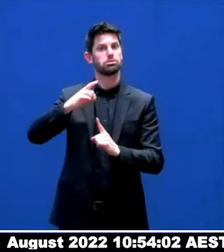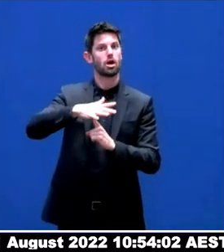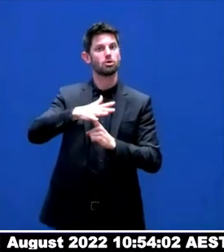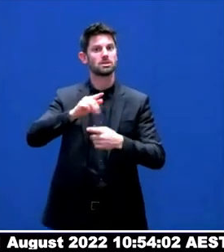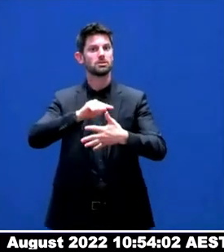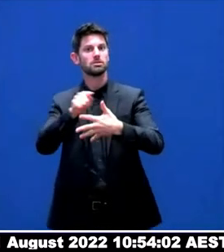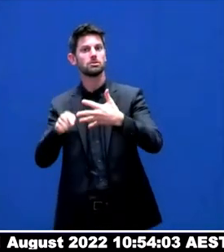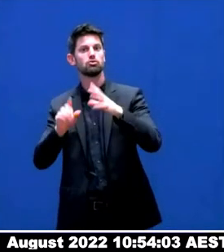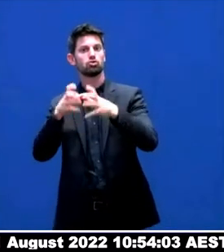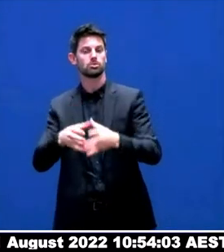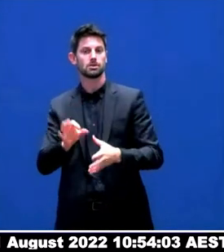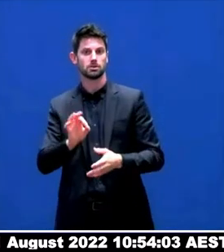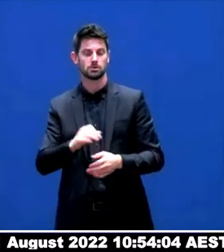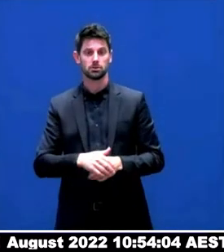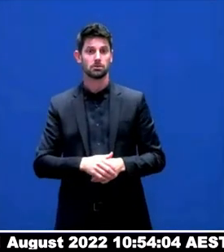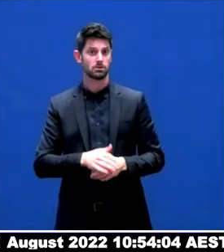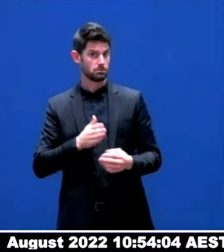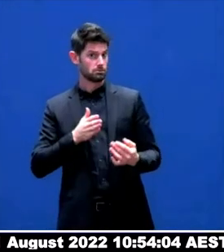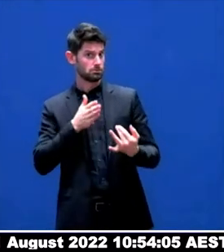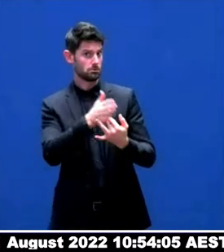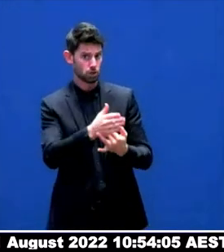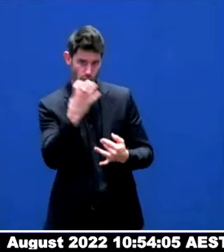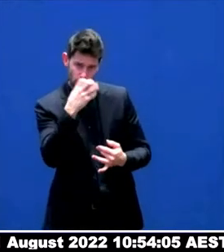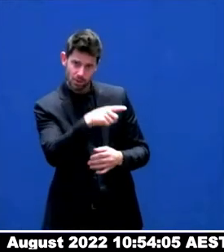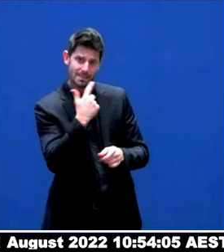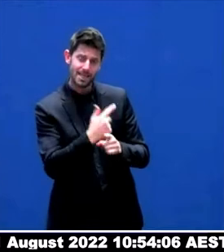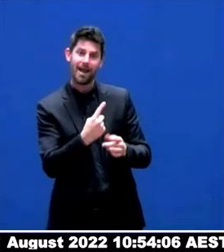Excuse me, you said "other priority cohorts".